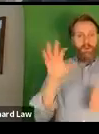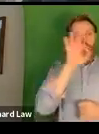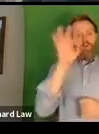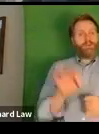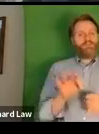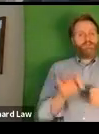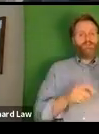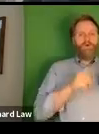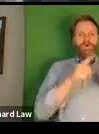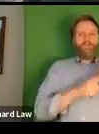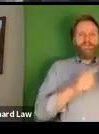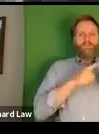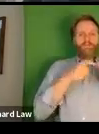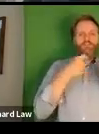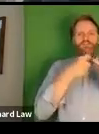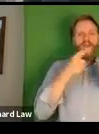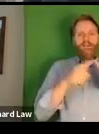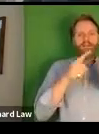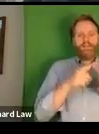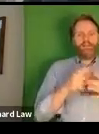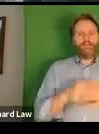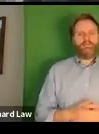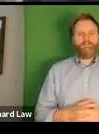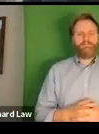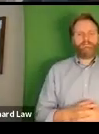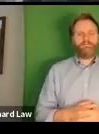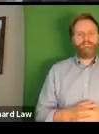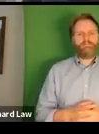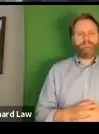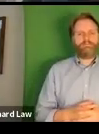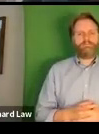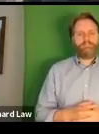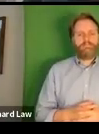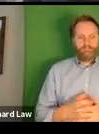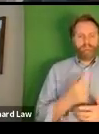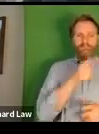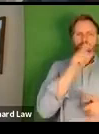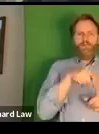IvorJacobs from the MOJ Royal Courts who asks I work part-time with the